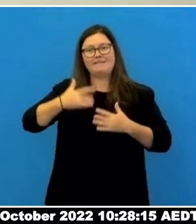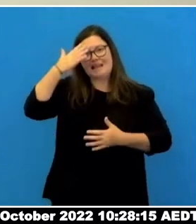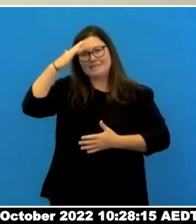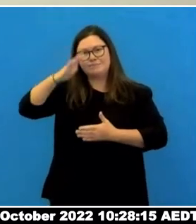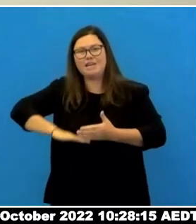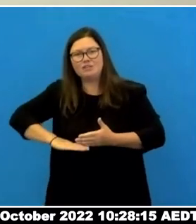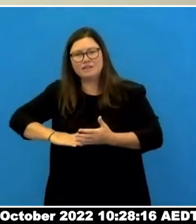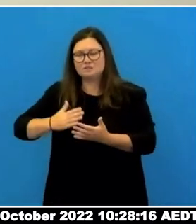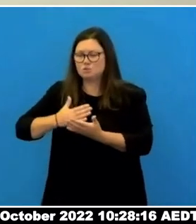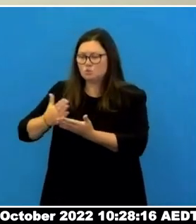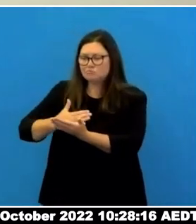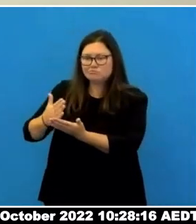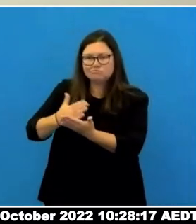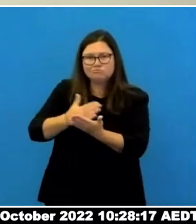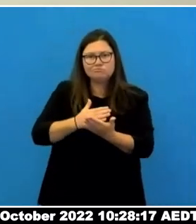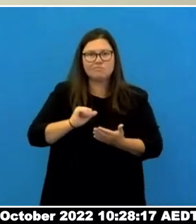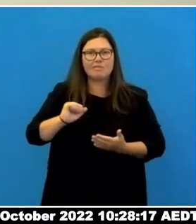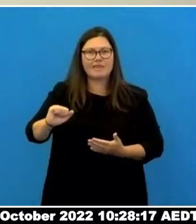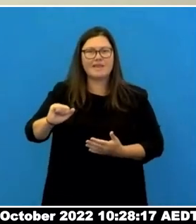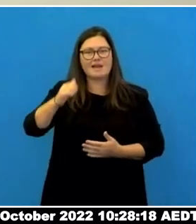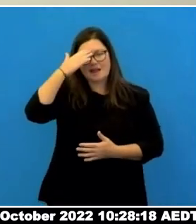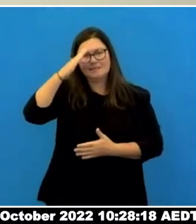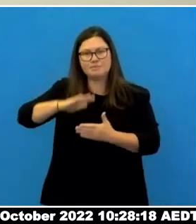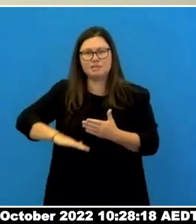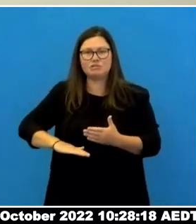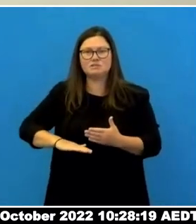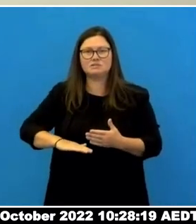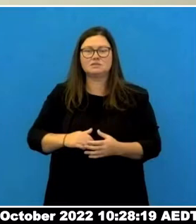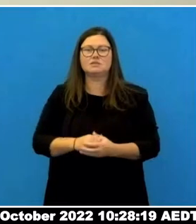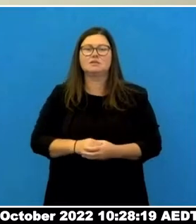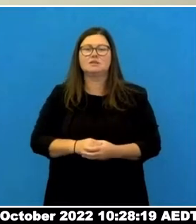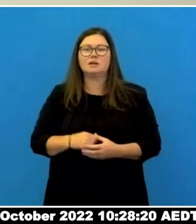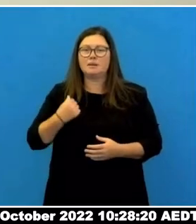to build design mechanisms and systems that provide for leaders,